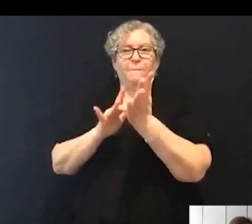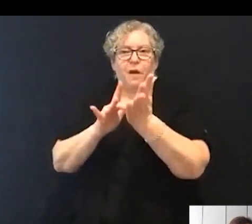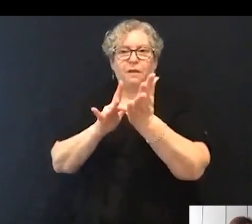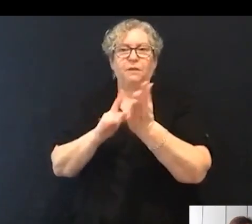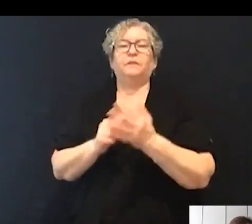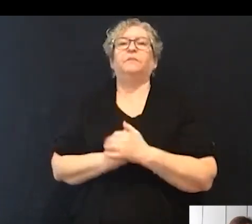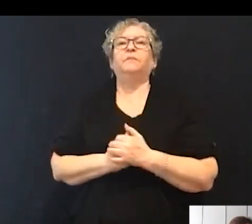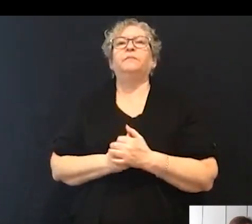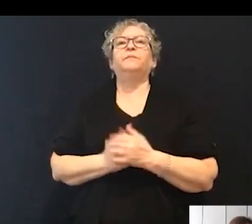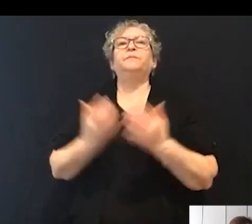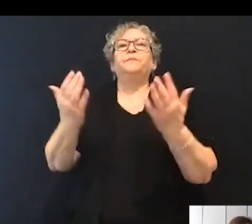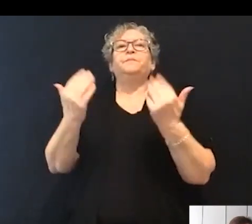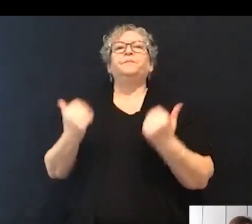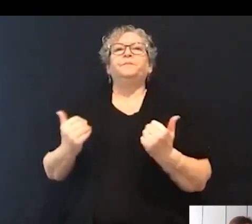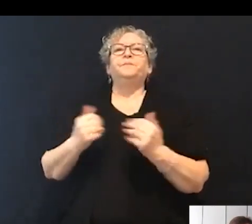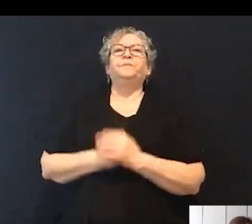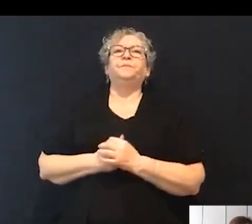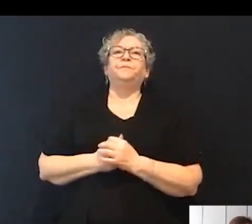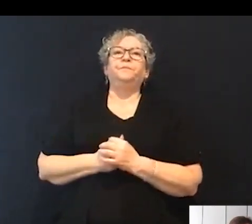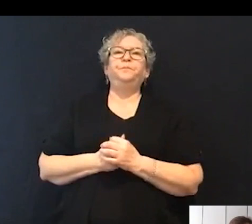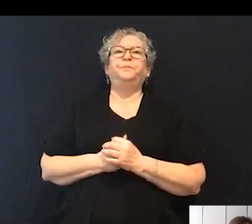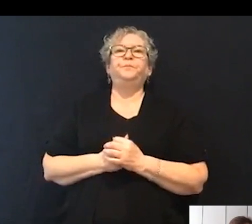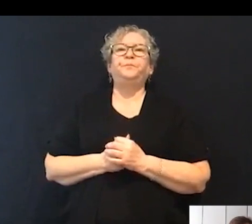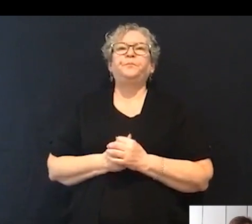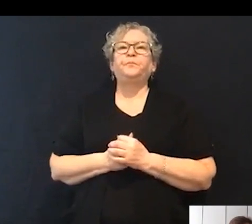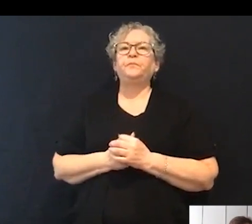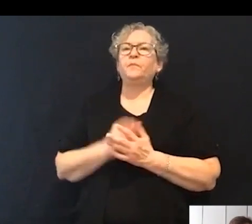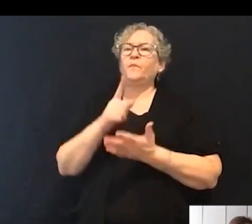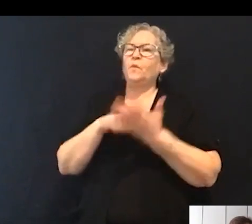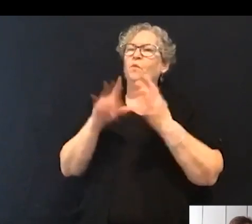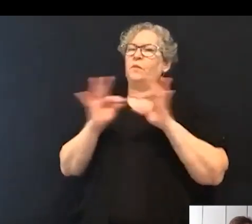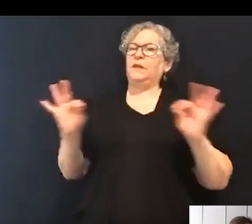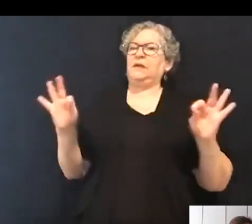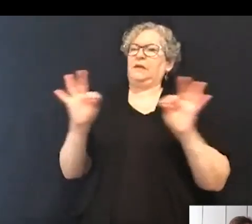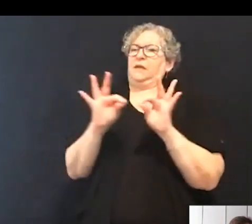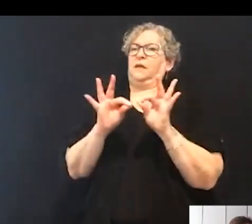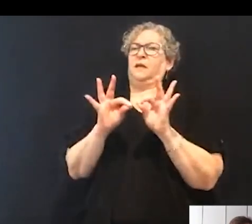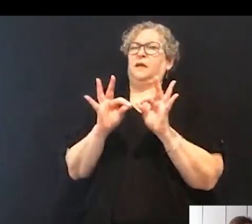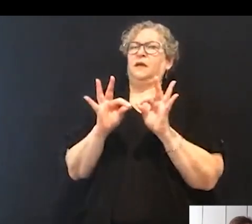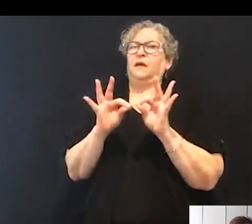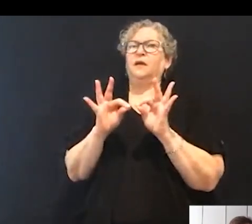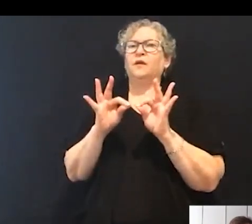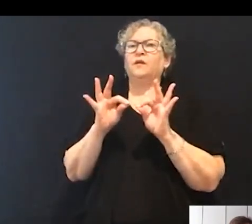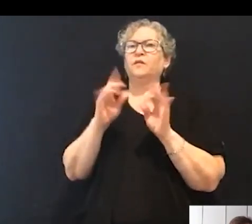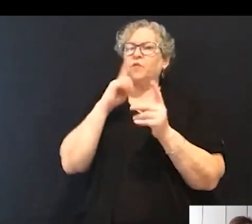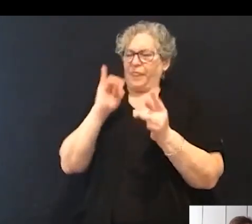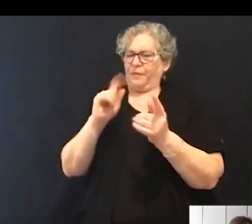What is the key of the evolution of the symptoms